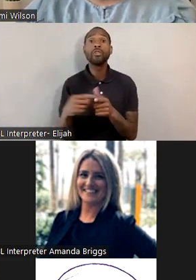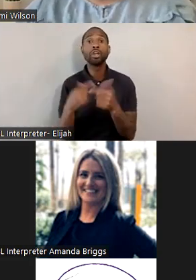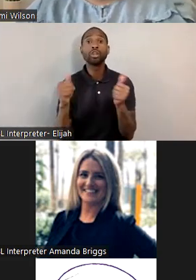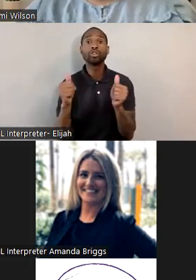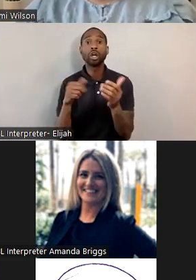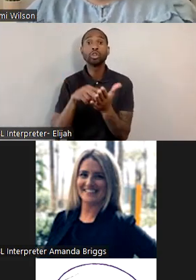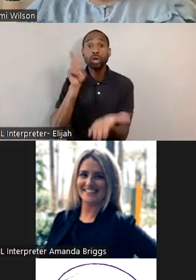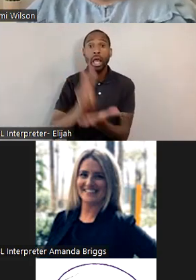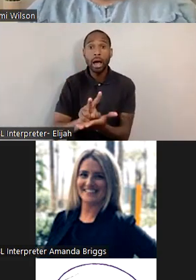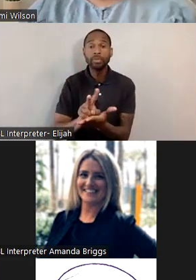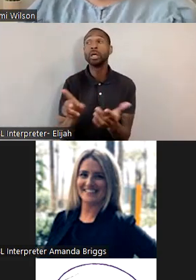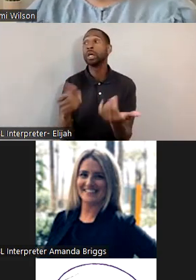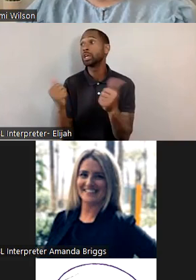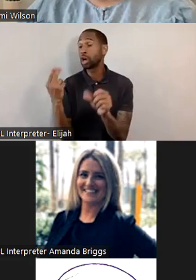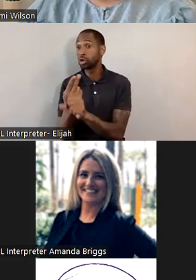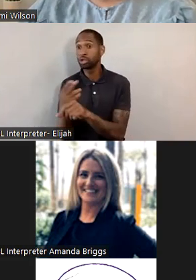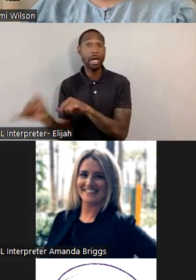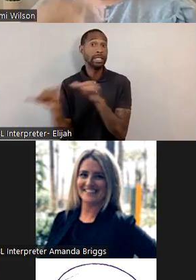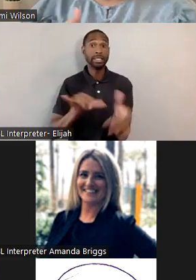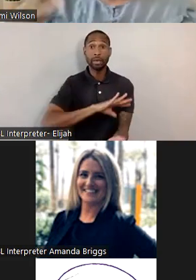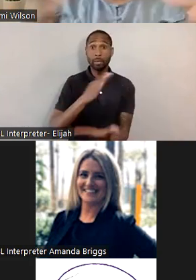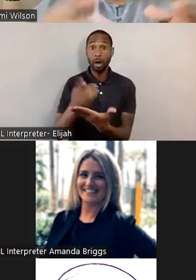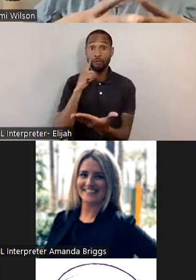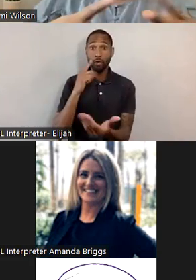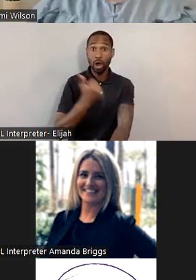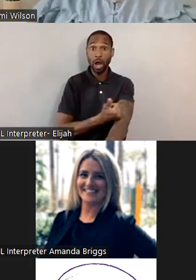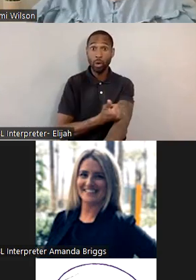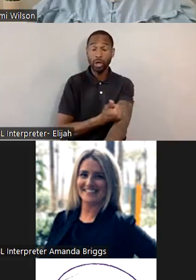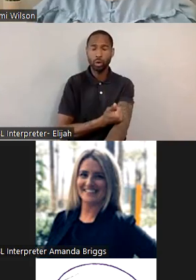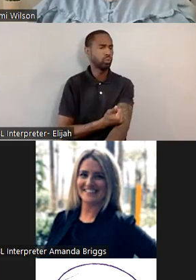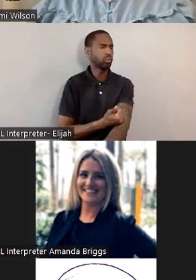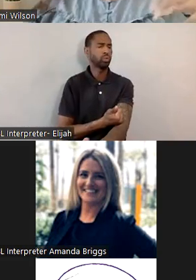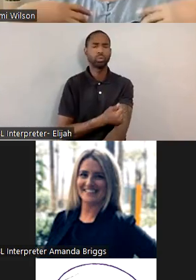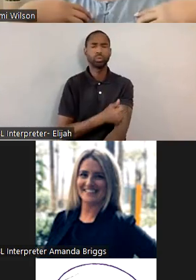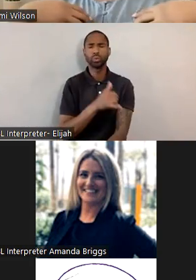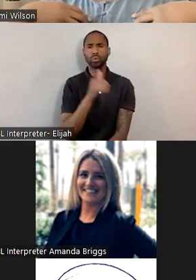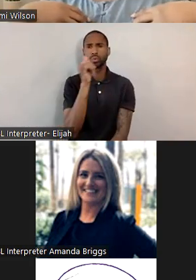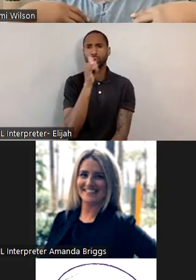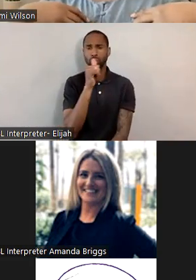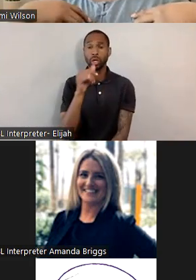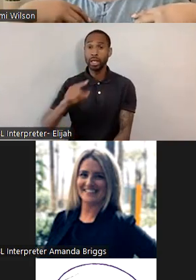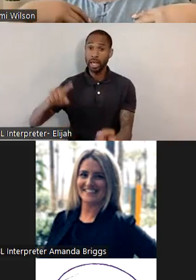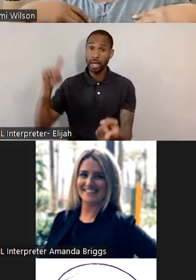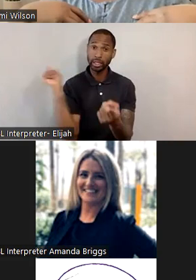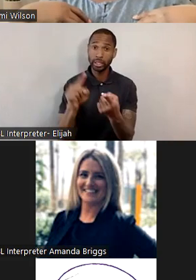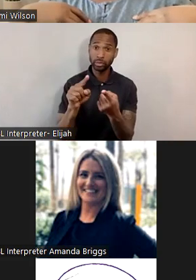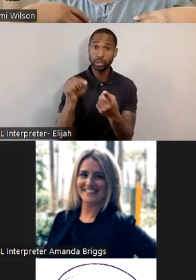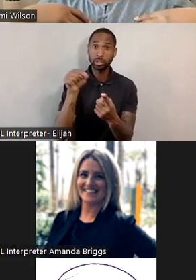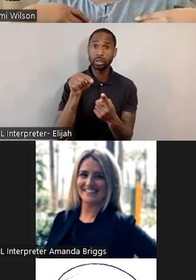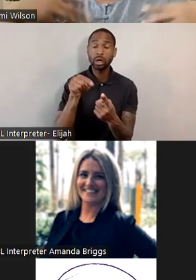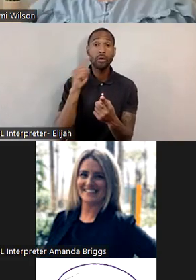and tries to use that same amount that they were using going in. That decrease in tolerance